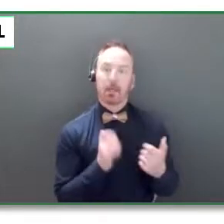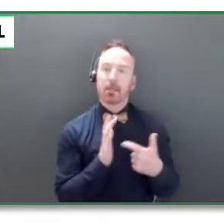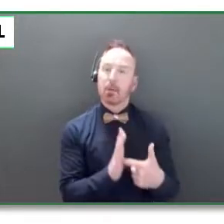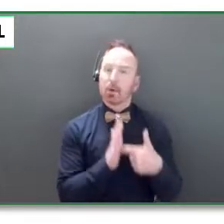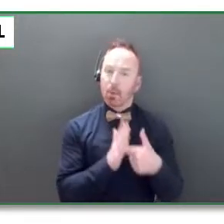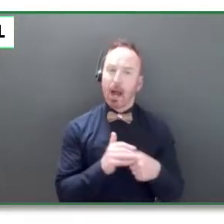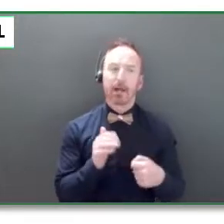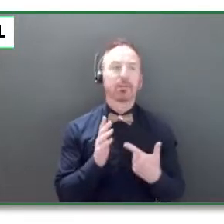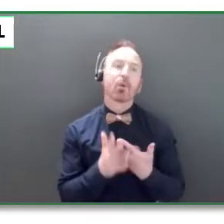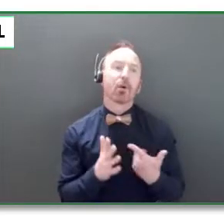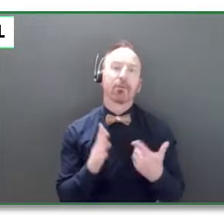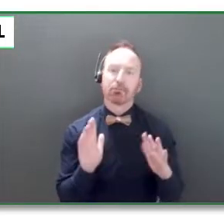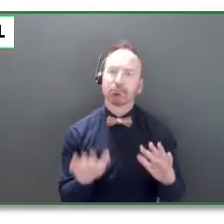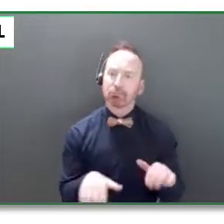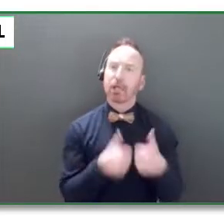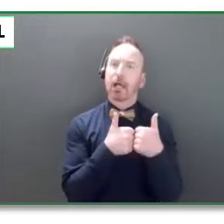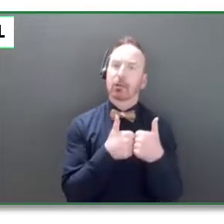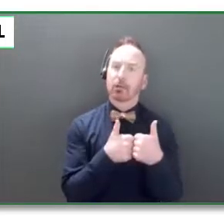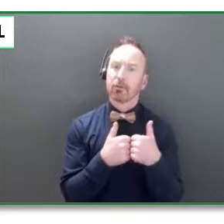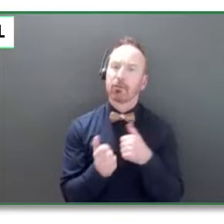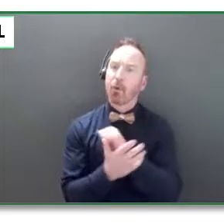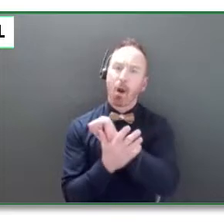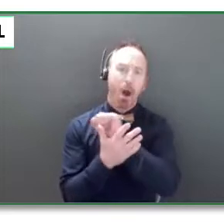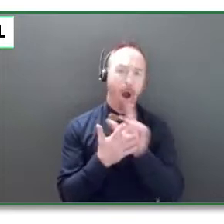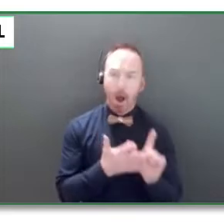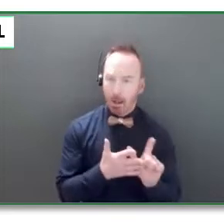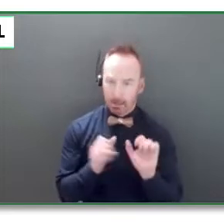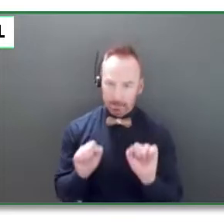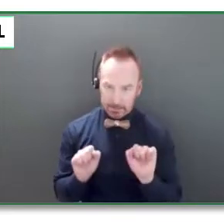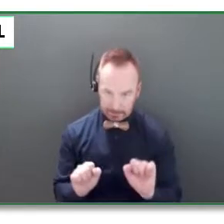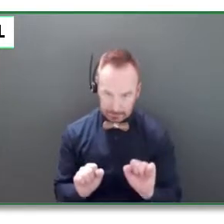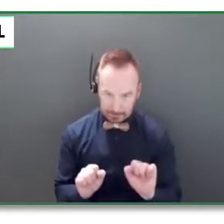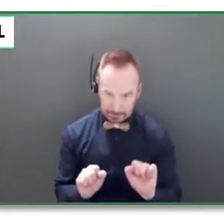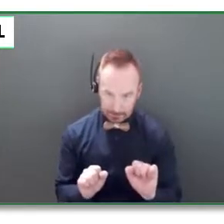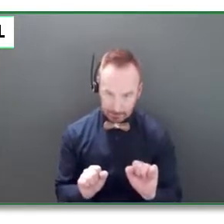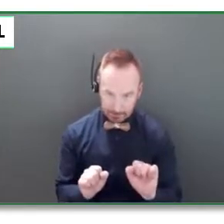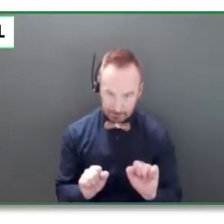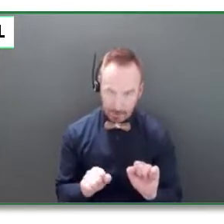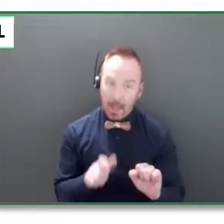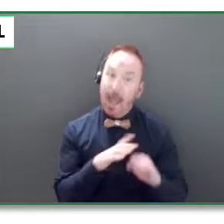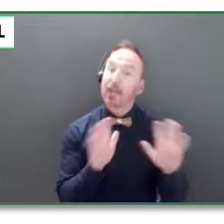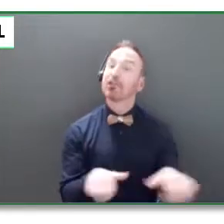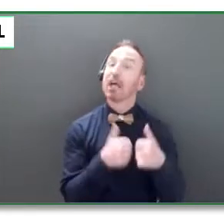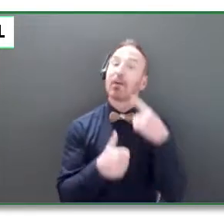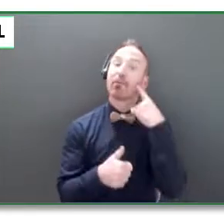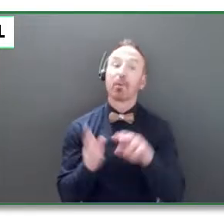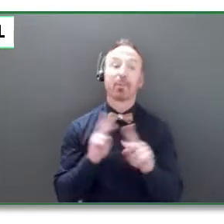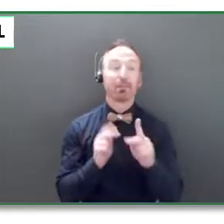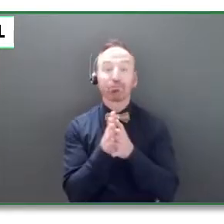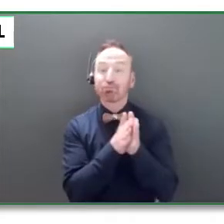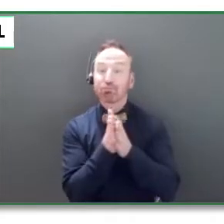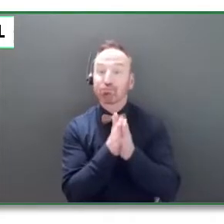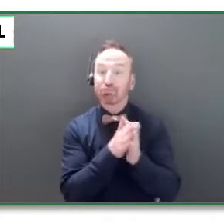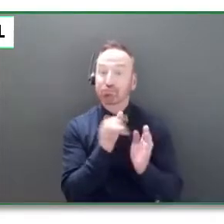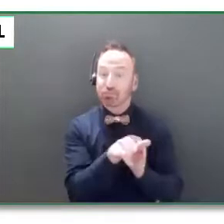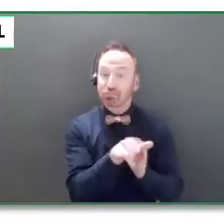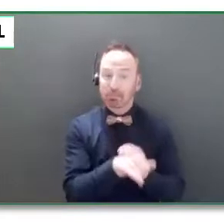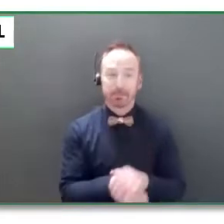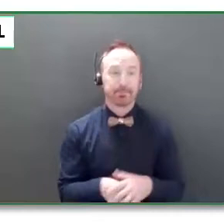levels of ability and a type of challenge for all interests. Next slide.